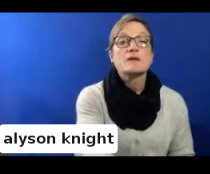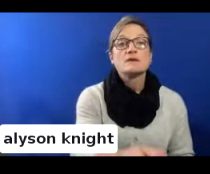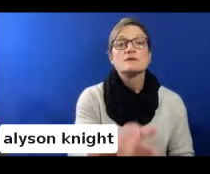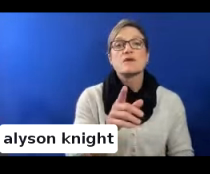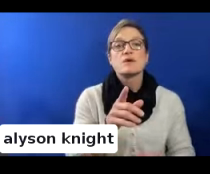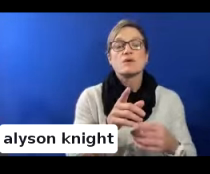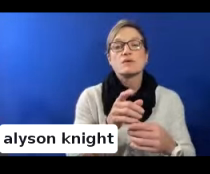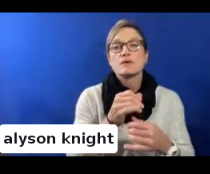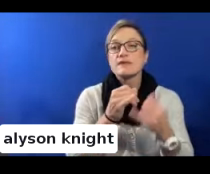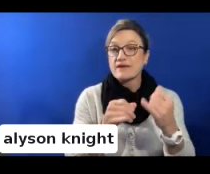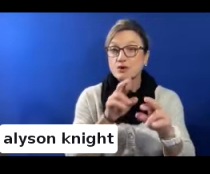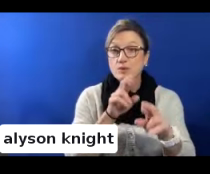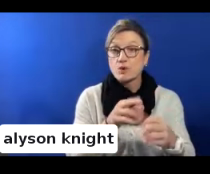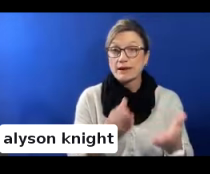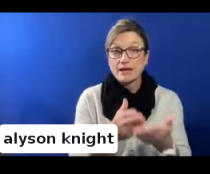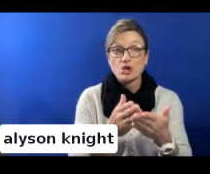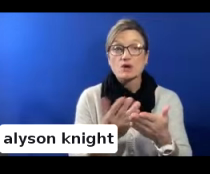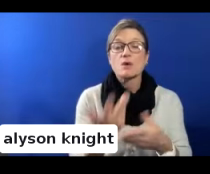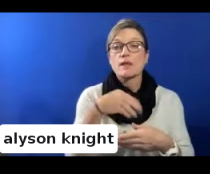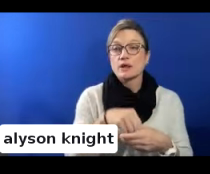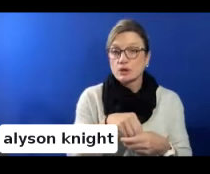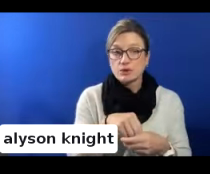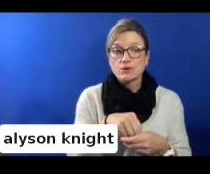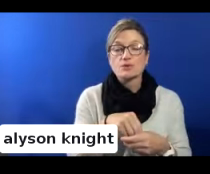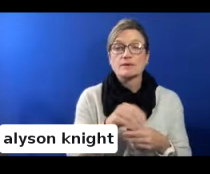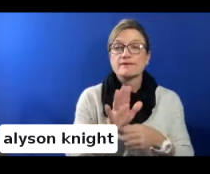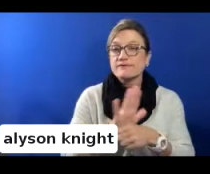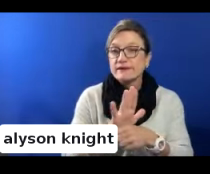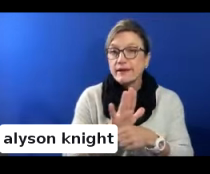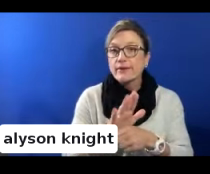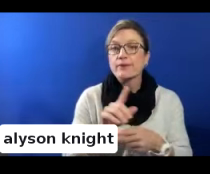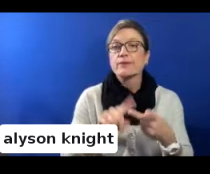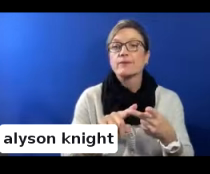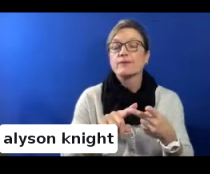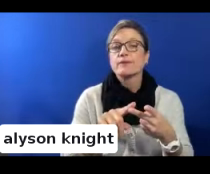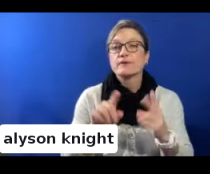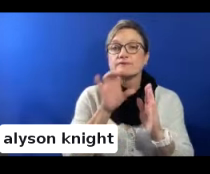This is where you would include video links, videos, photographs, and